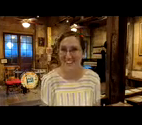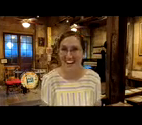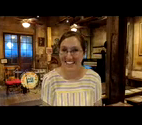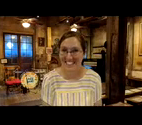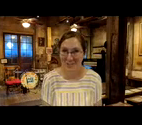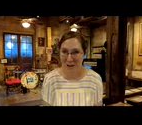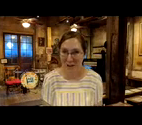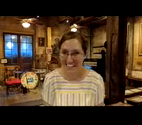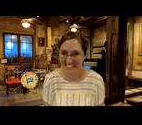Yes. Great.